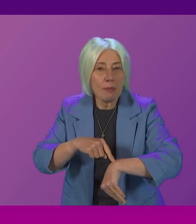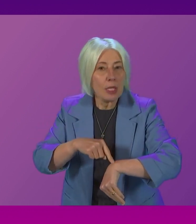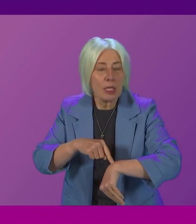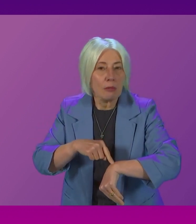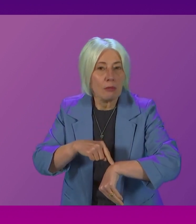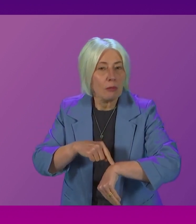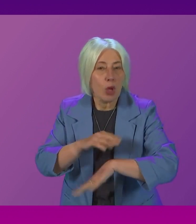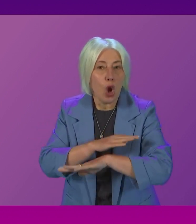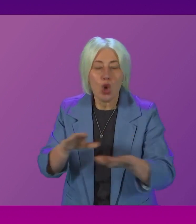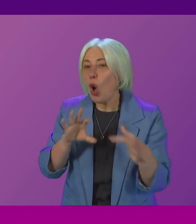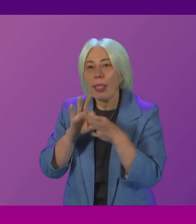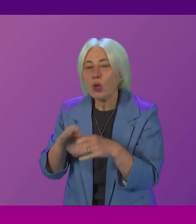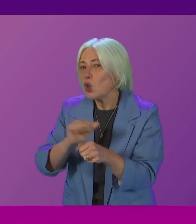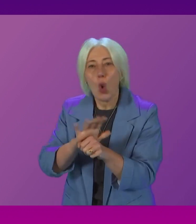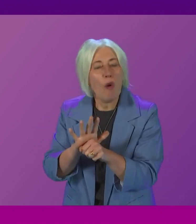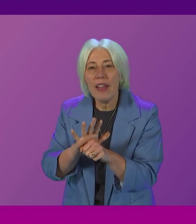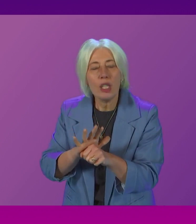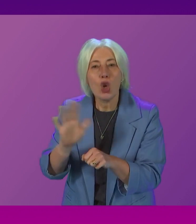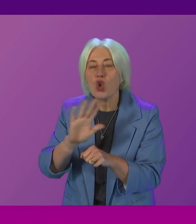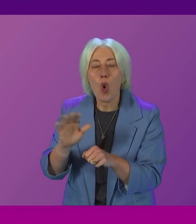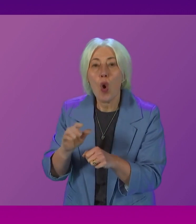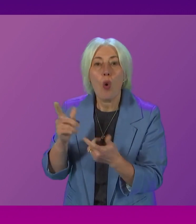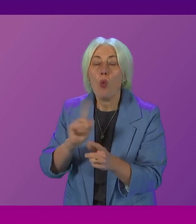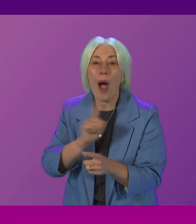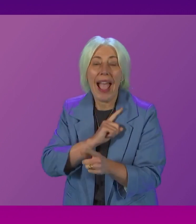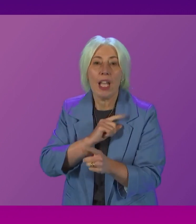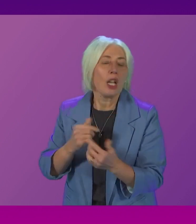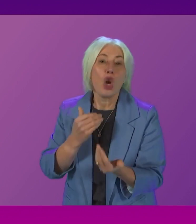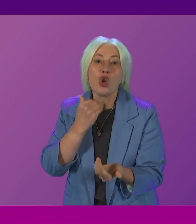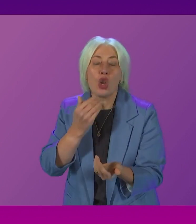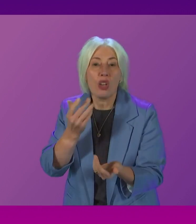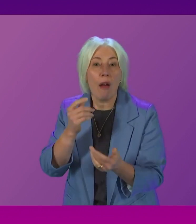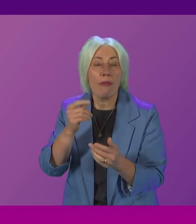down to Covid but instead down to lack of lasers available to perform the treatment.